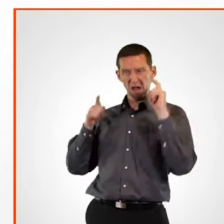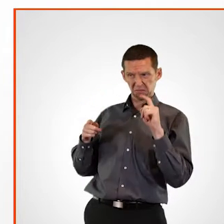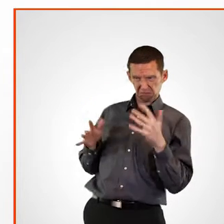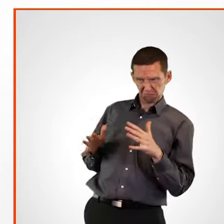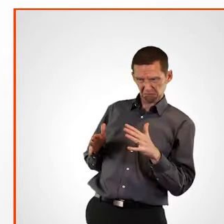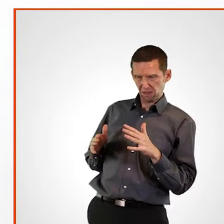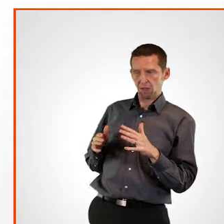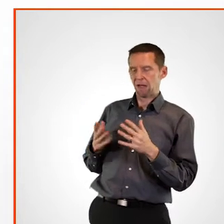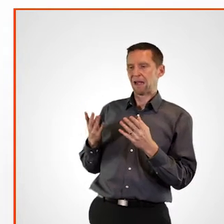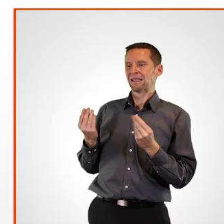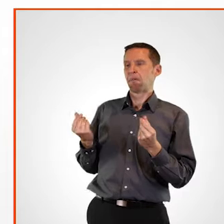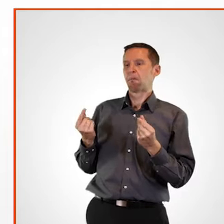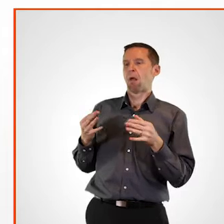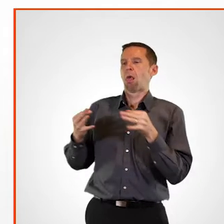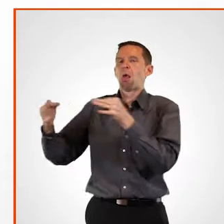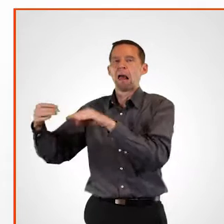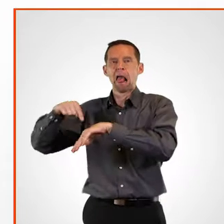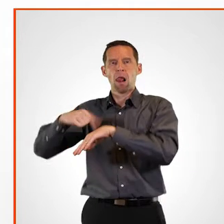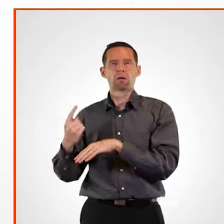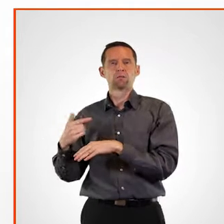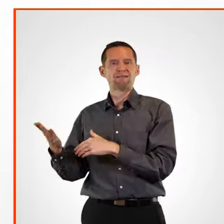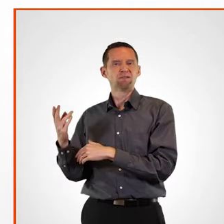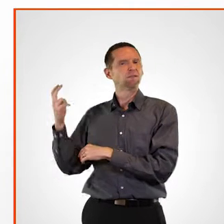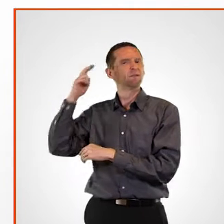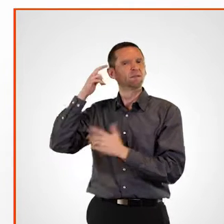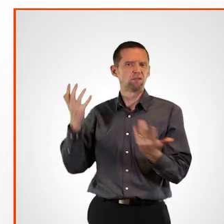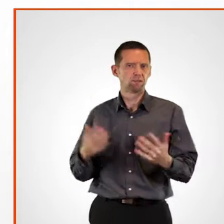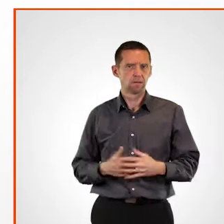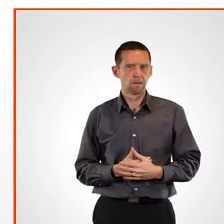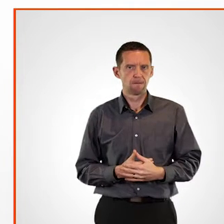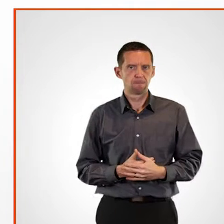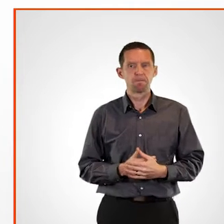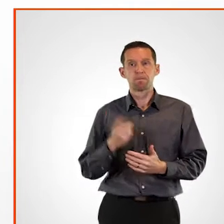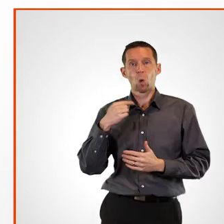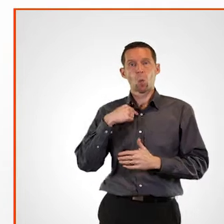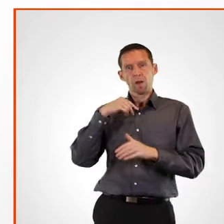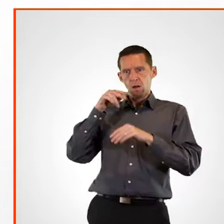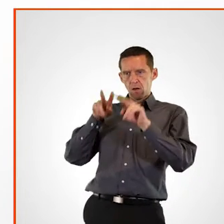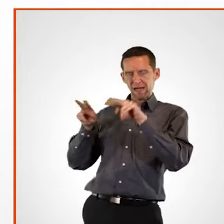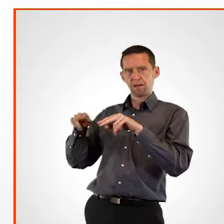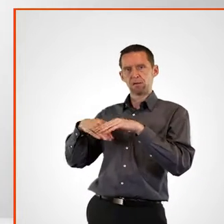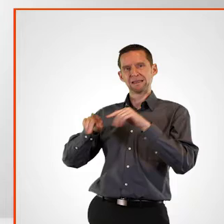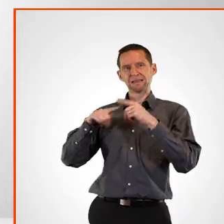so some of these kids got implanted a little bit later. So we did assessment measures in multiple domains.